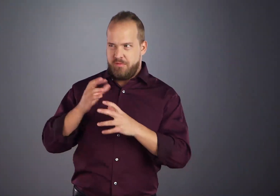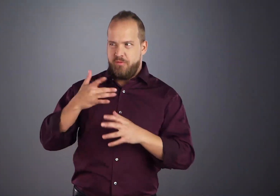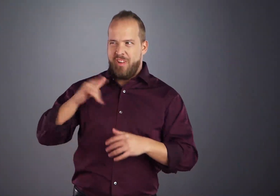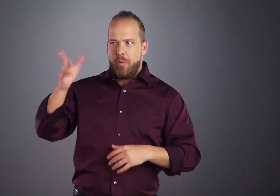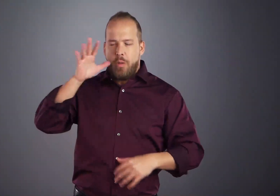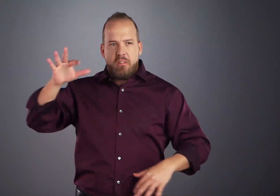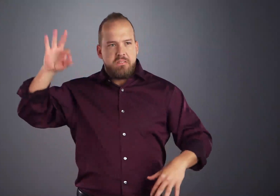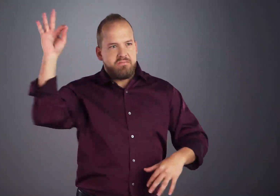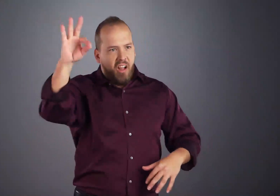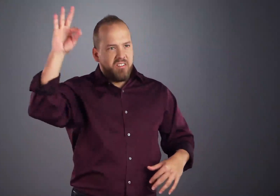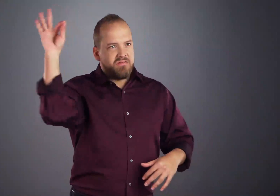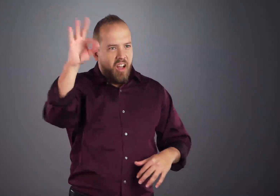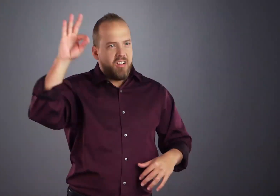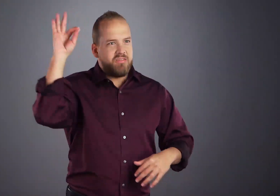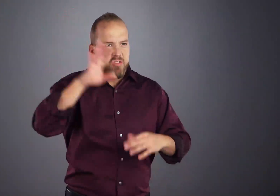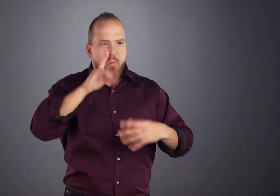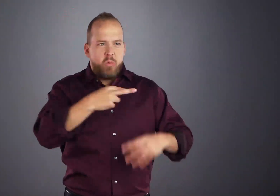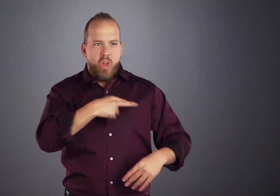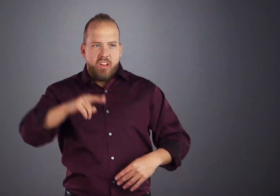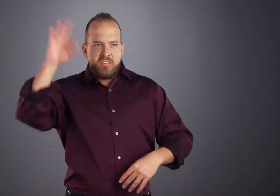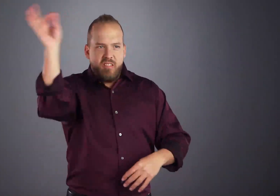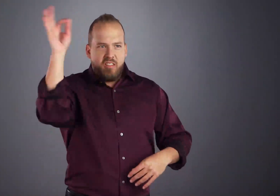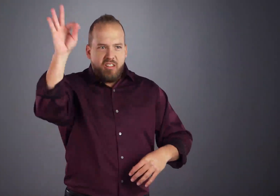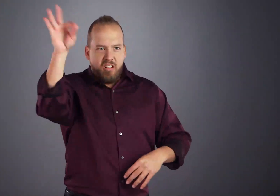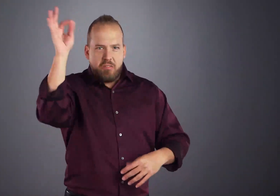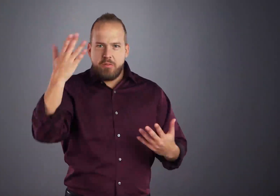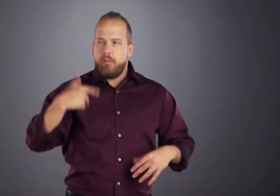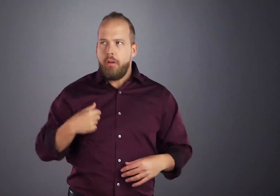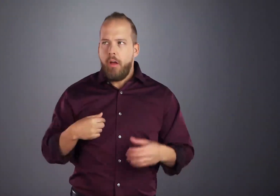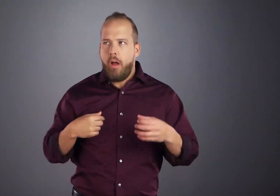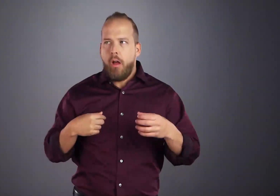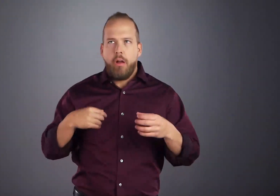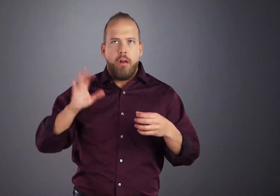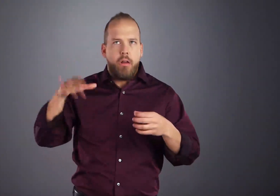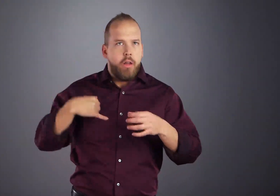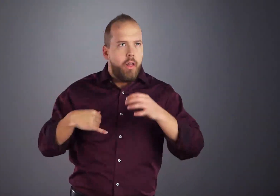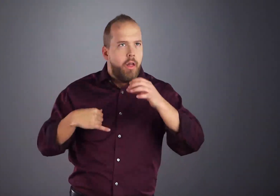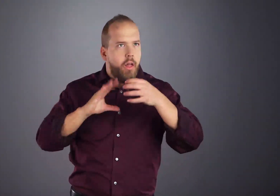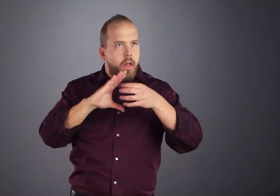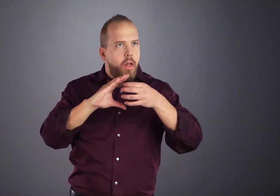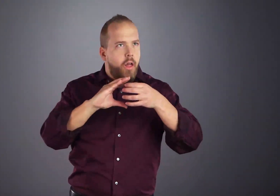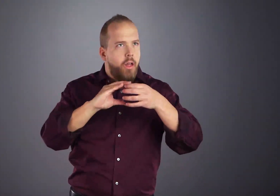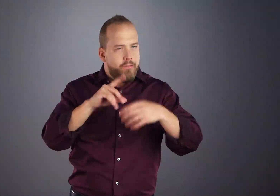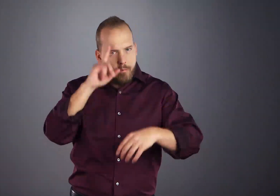Besides, my gin would last longer than his preaching.